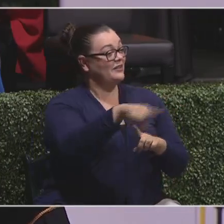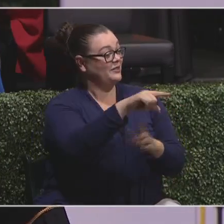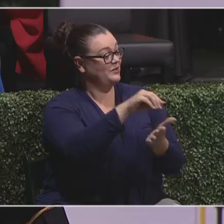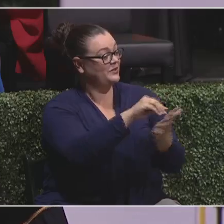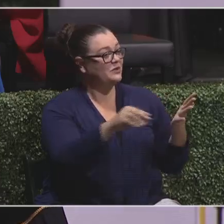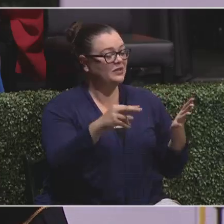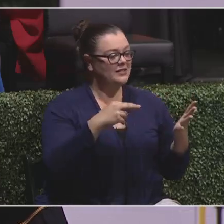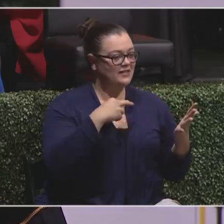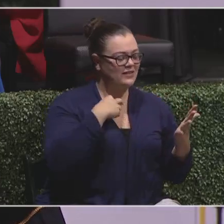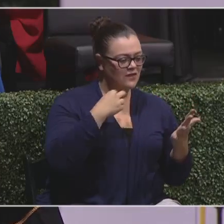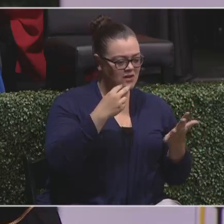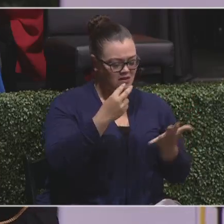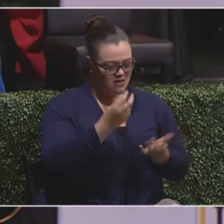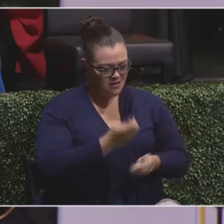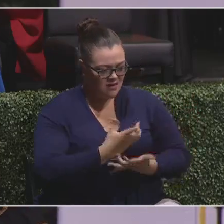POLITICAL CHANGES ON THE NATIONAL SCENE